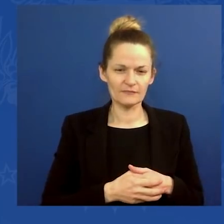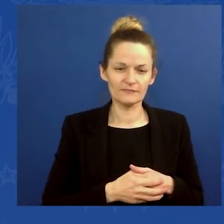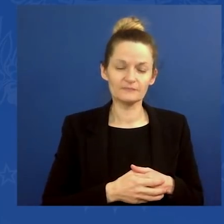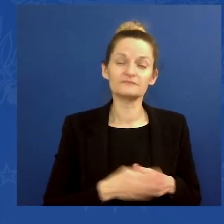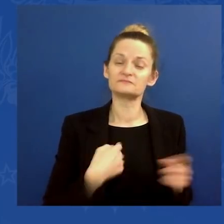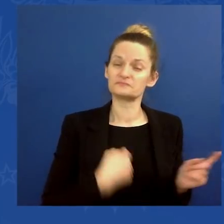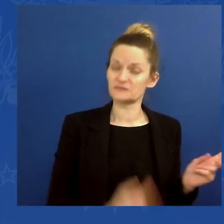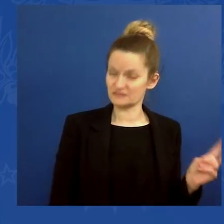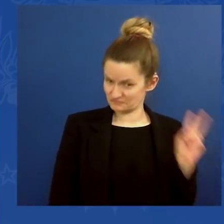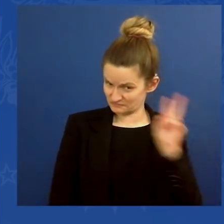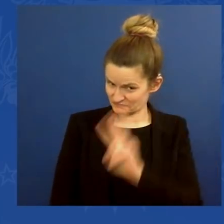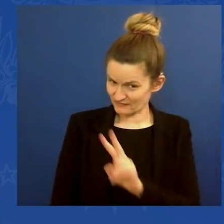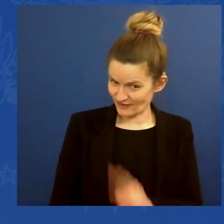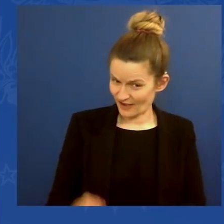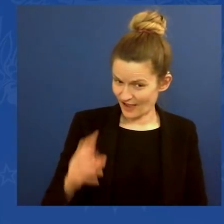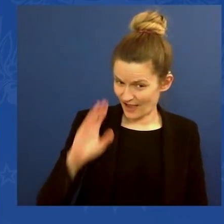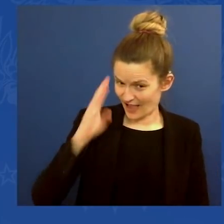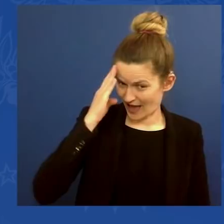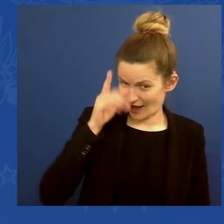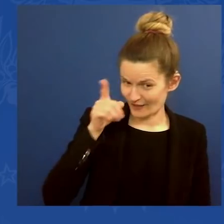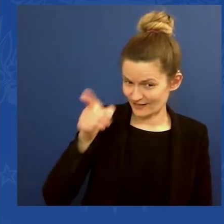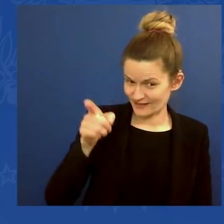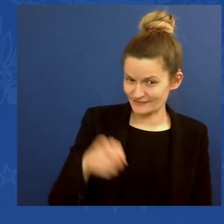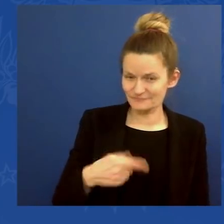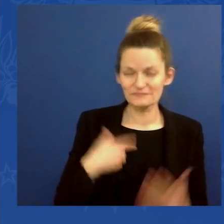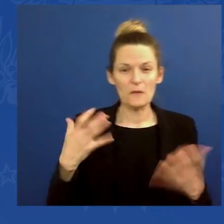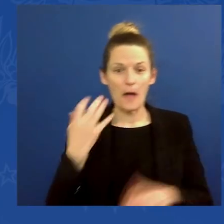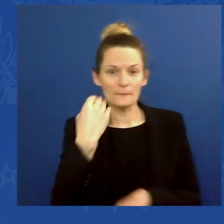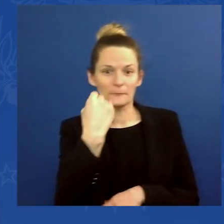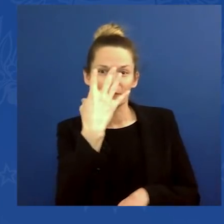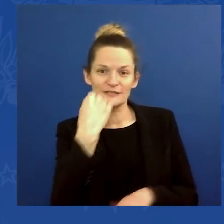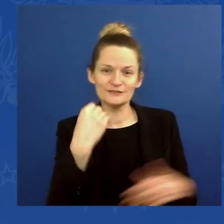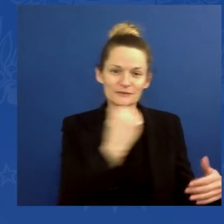and we walked in to have a picture taken. And my dad had his brand-new blazer that had a --